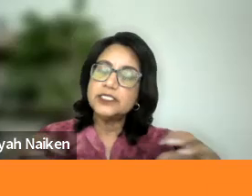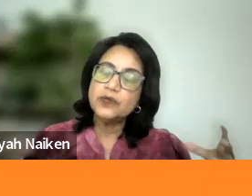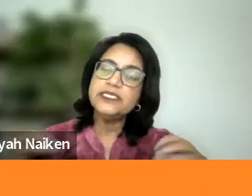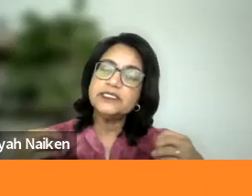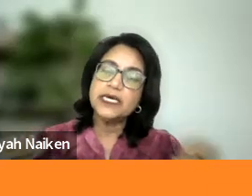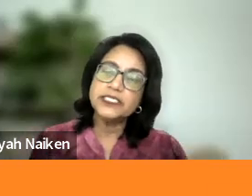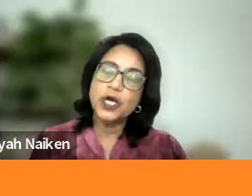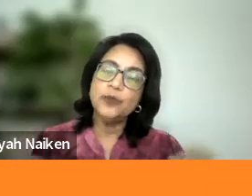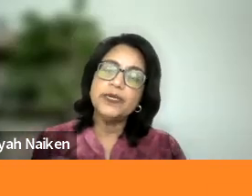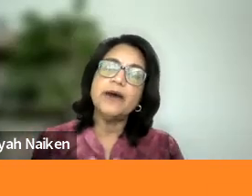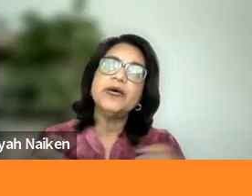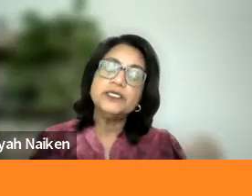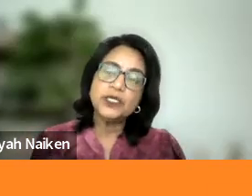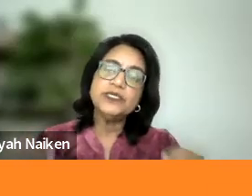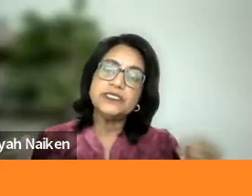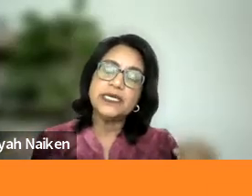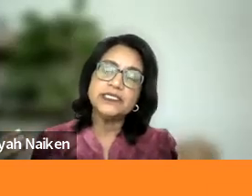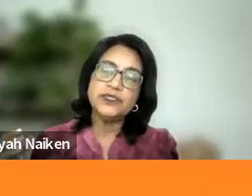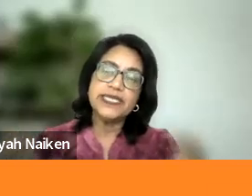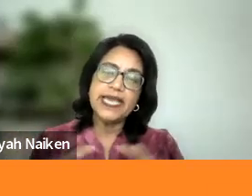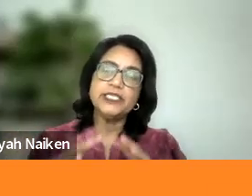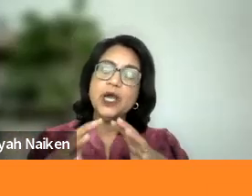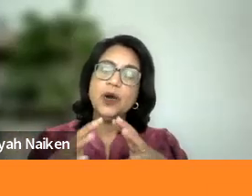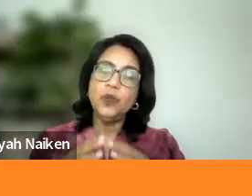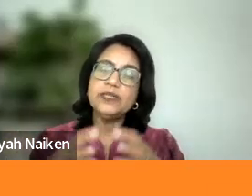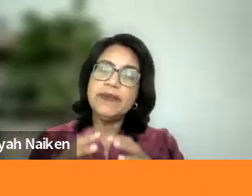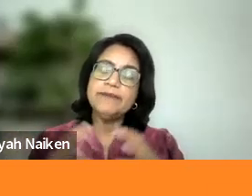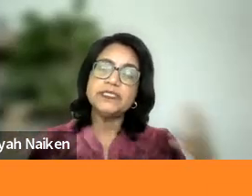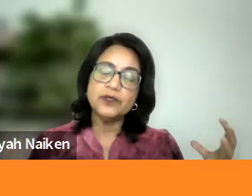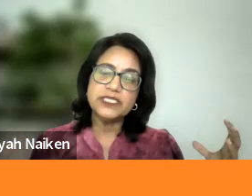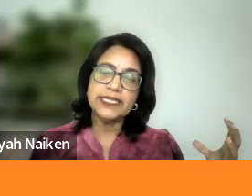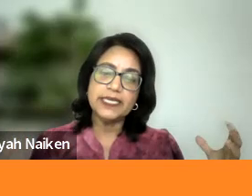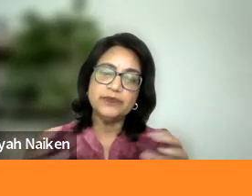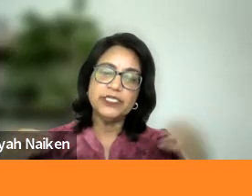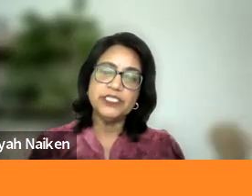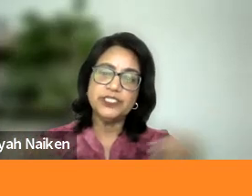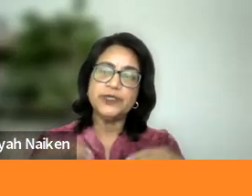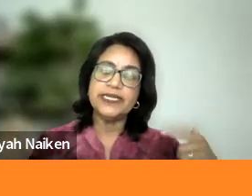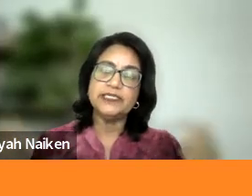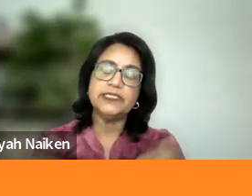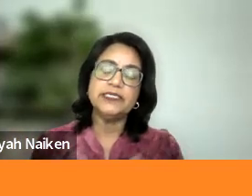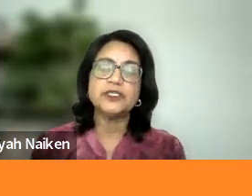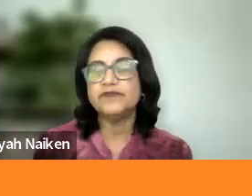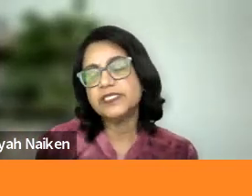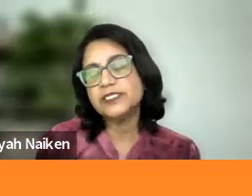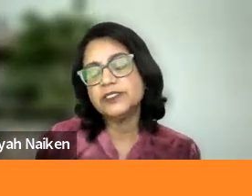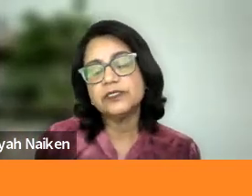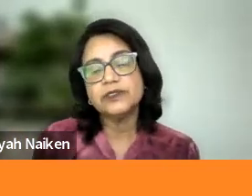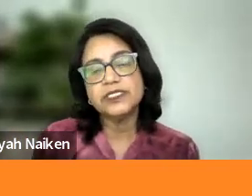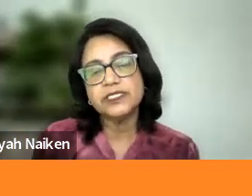So that's the good part of it.